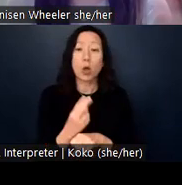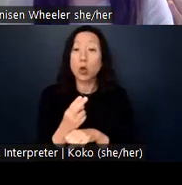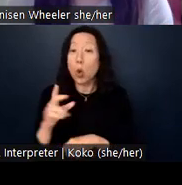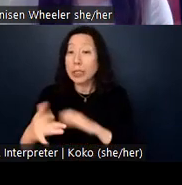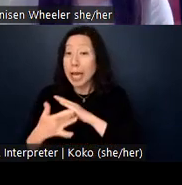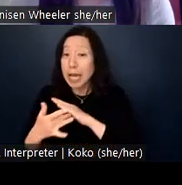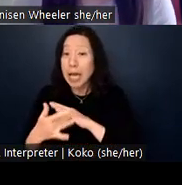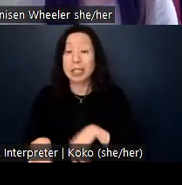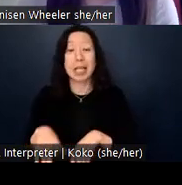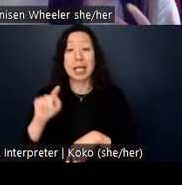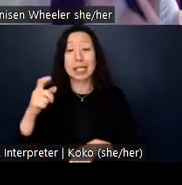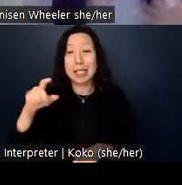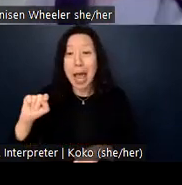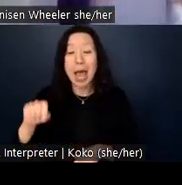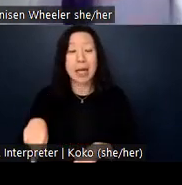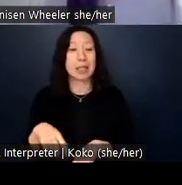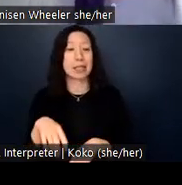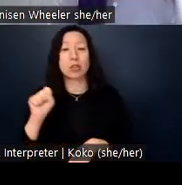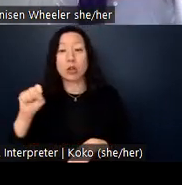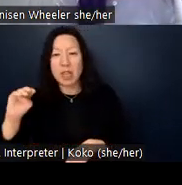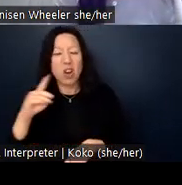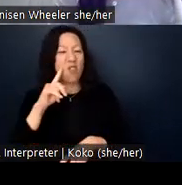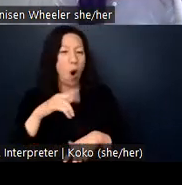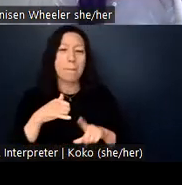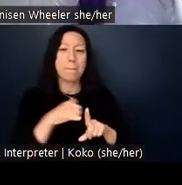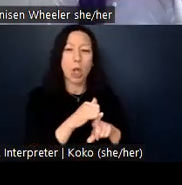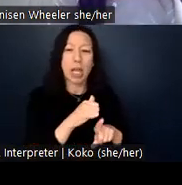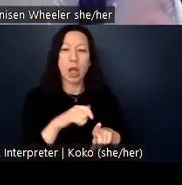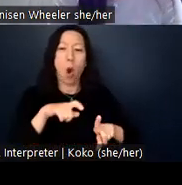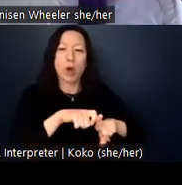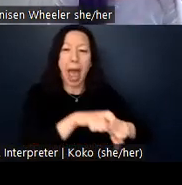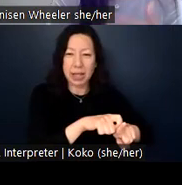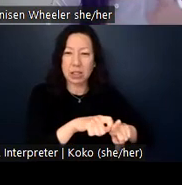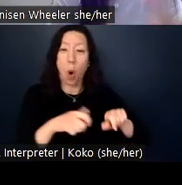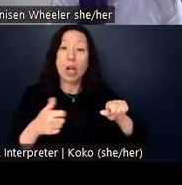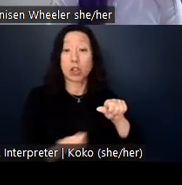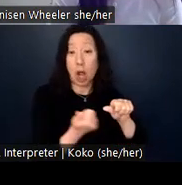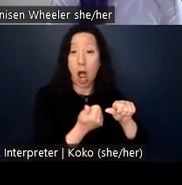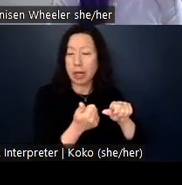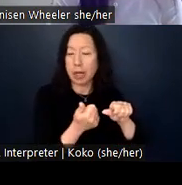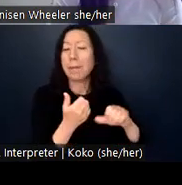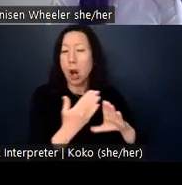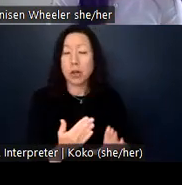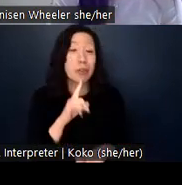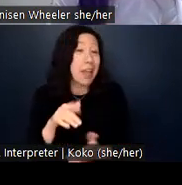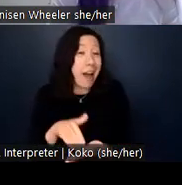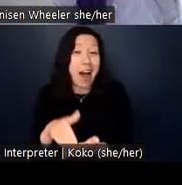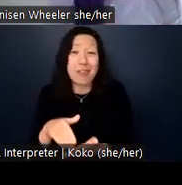stop or intimidate a partner. 12:51:09 And so this is something that's often a form of verbal or emotional abuse, as well, too.